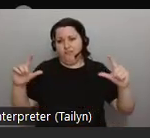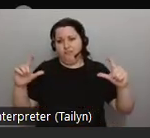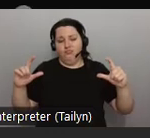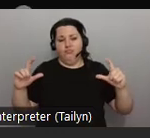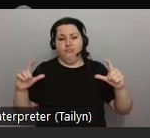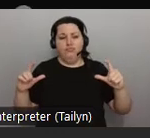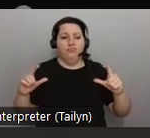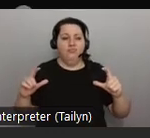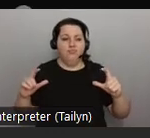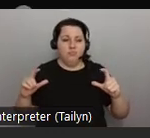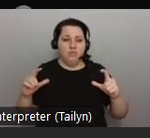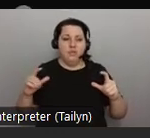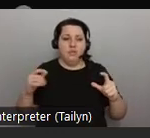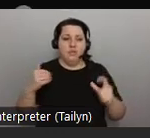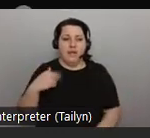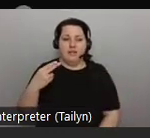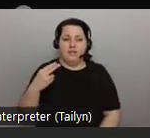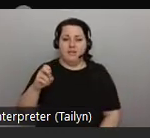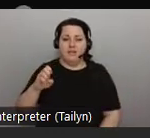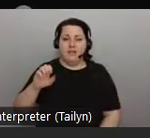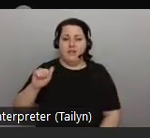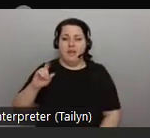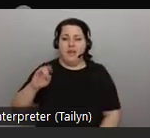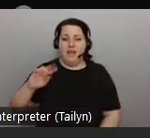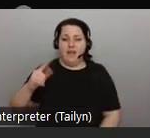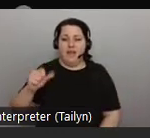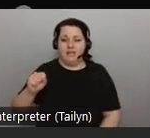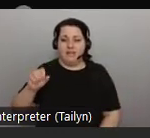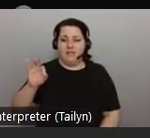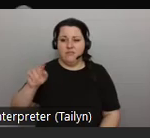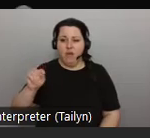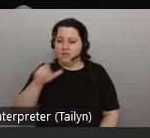it is 28 font. A lot larger. It has headaches font